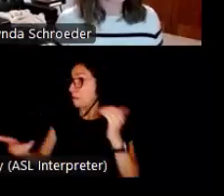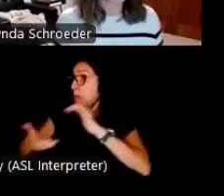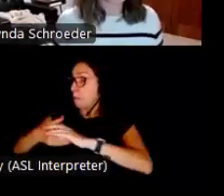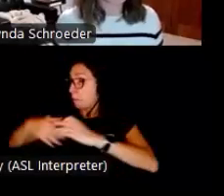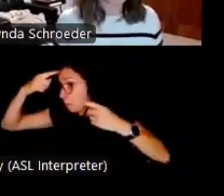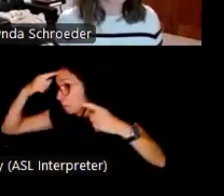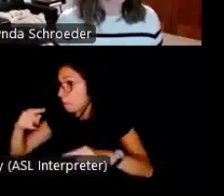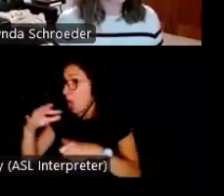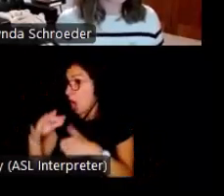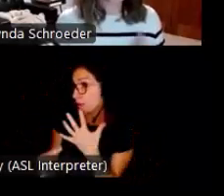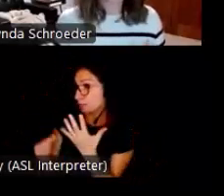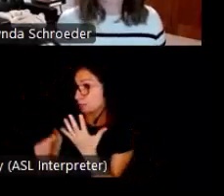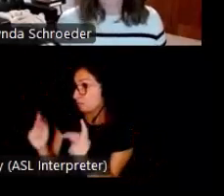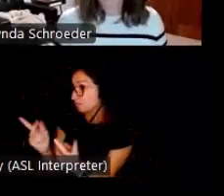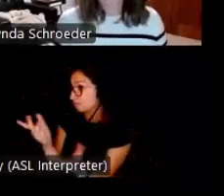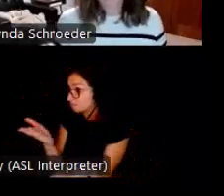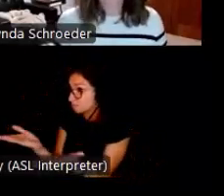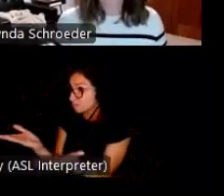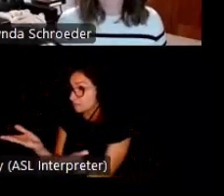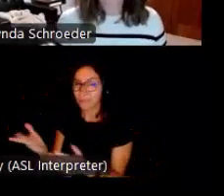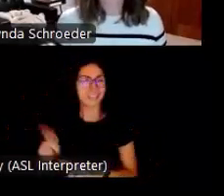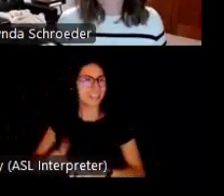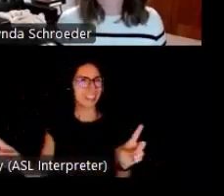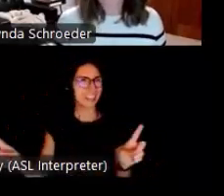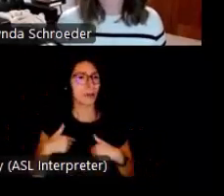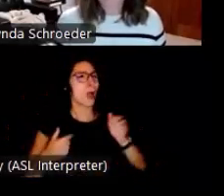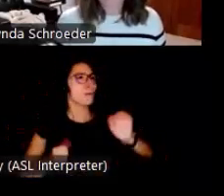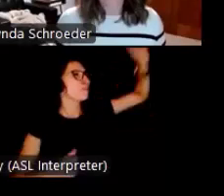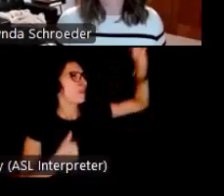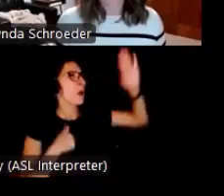and saying, I'd like to come in and do research on your community.